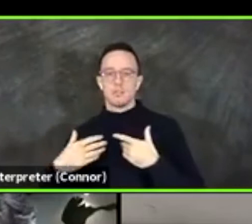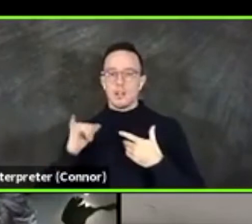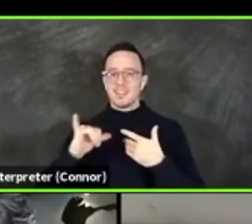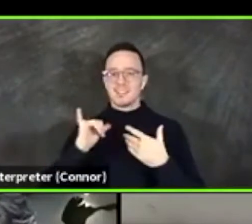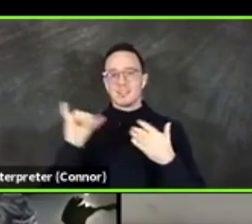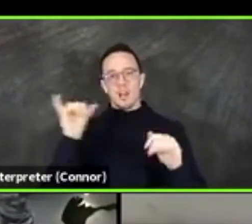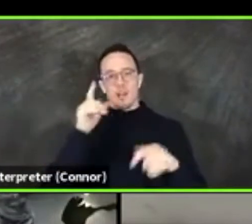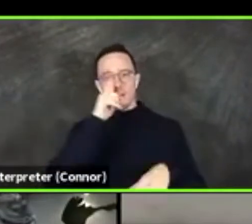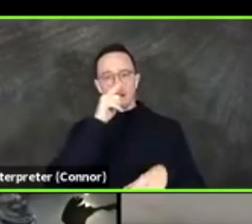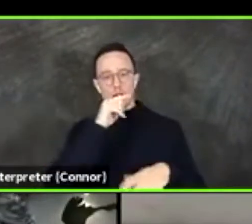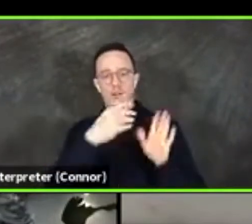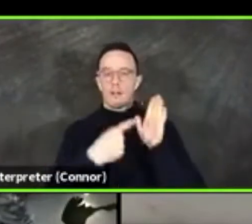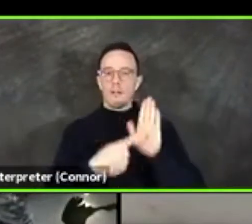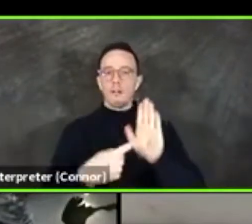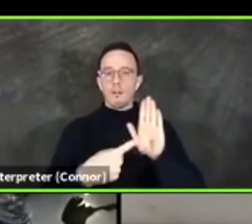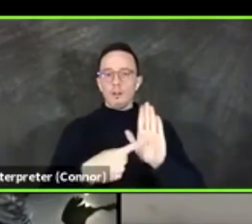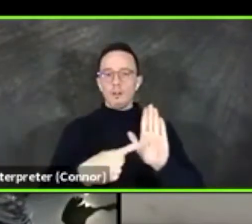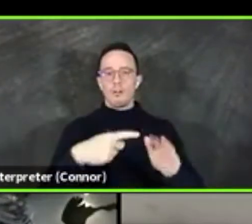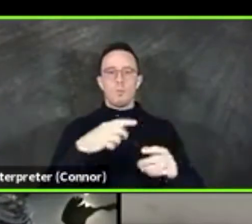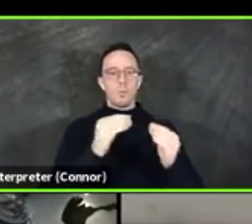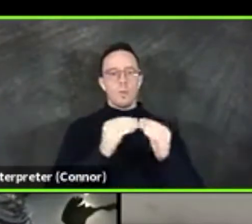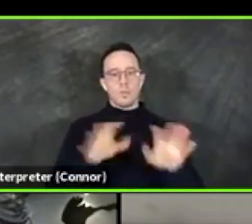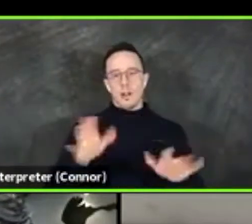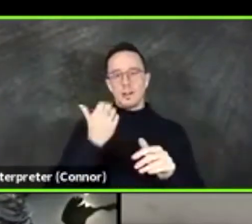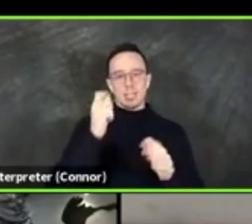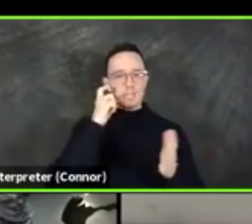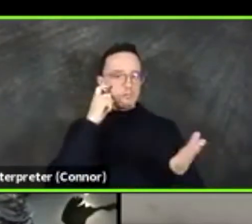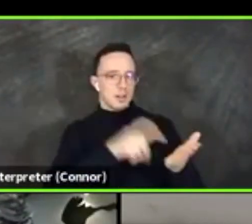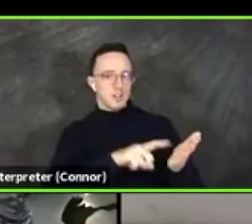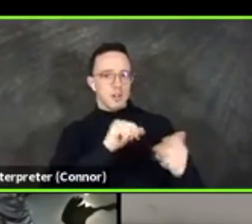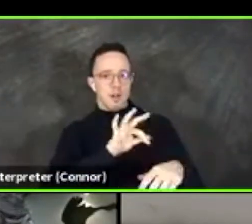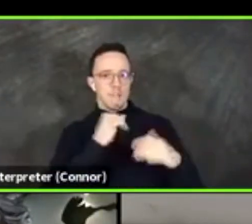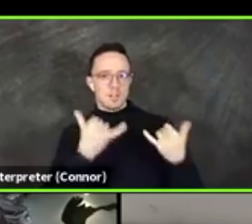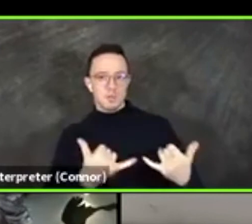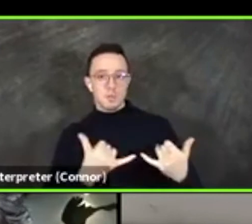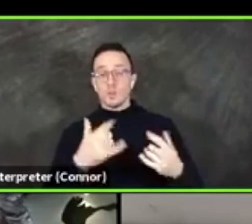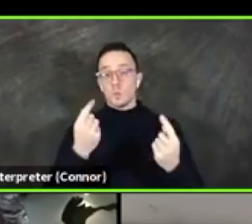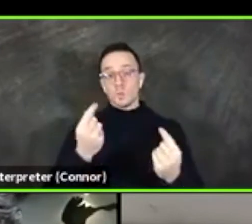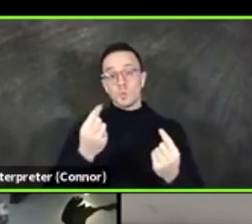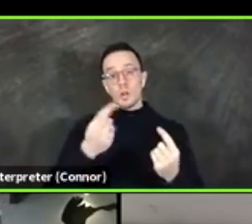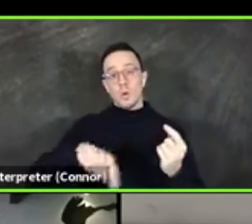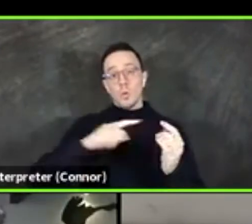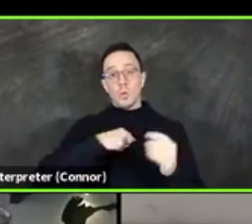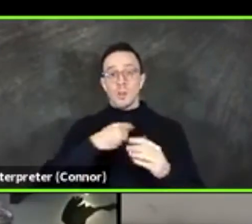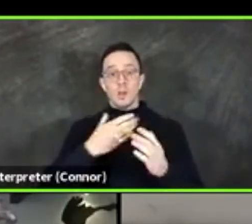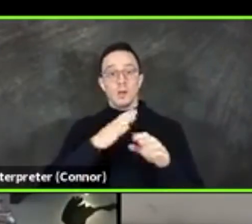THE DENIAL OF CONTEMPORANEITY, SO BASICALLY, WE'RE PUSHED INTO THE PAST, AGAIN, AND AGAIN,